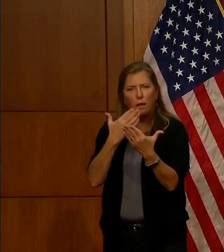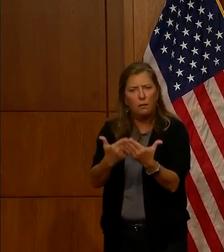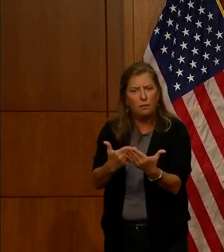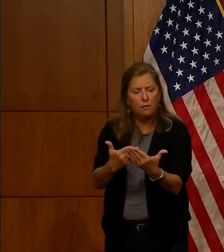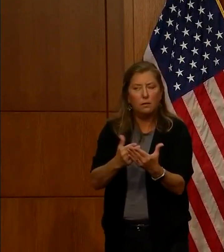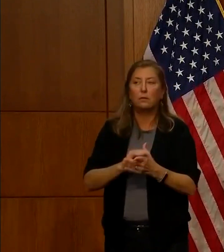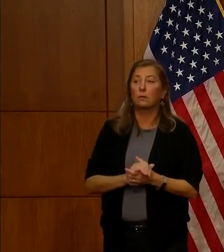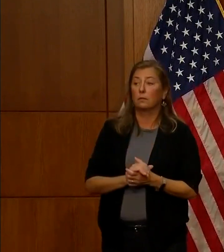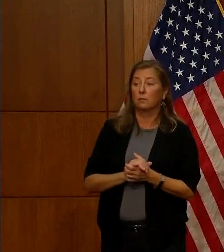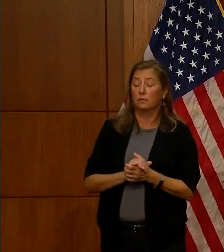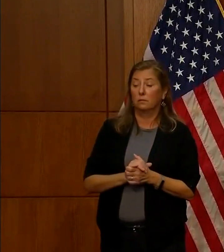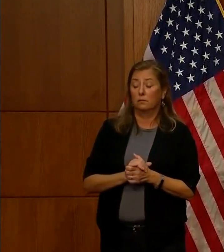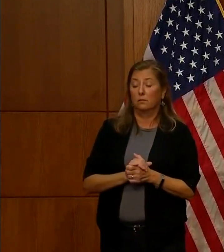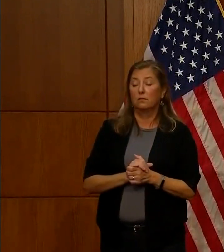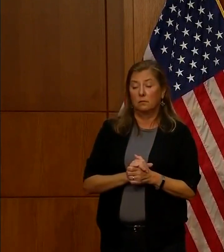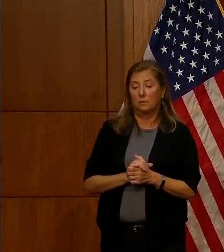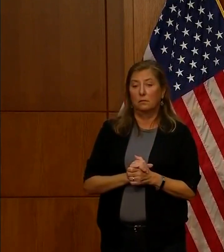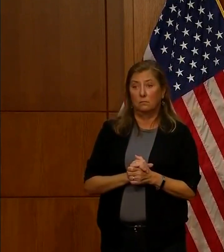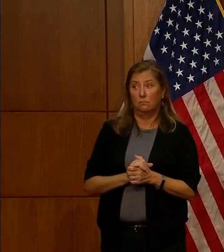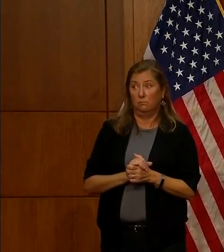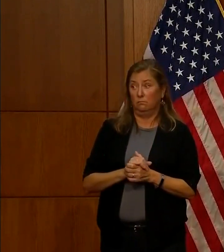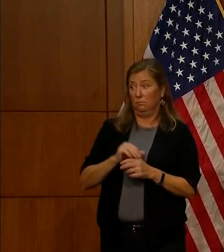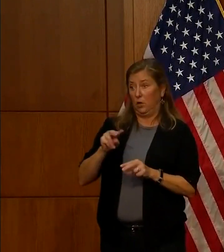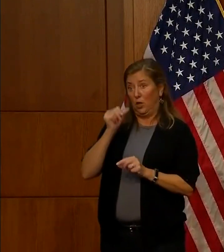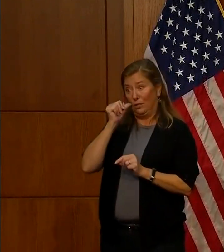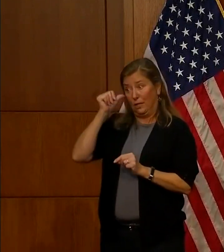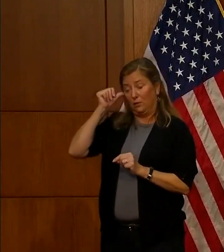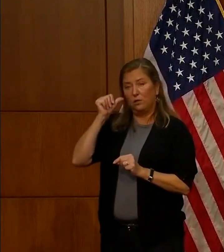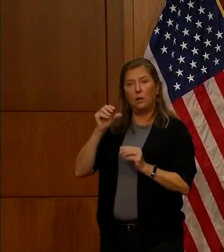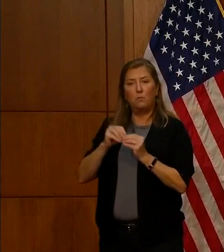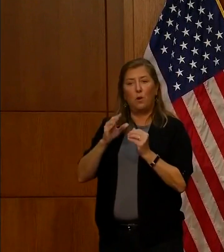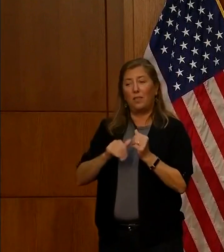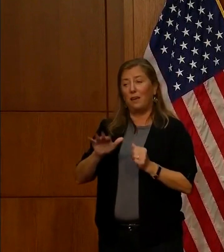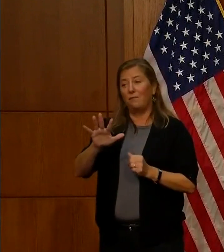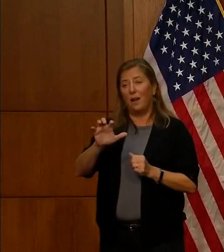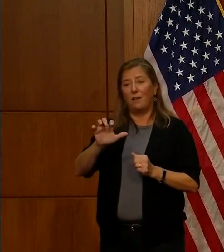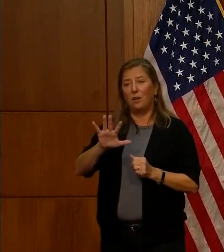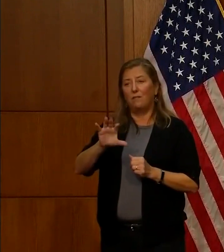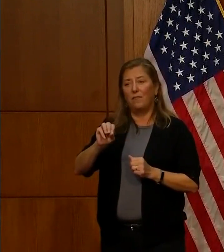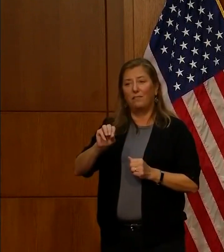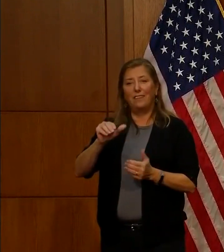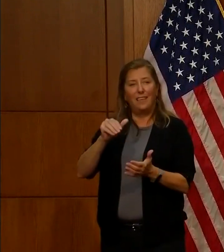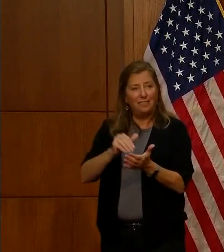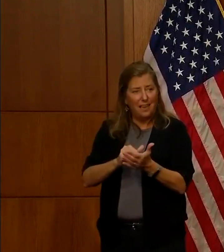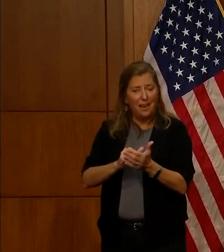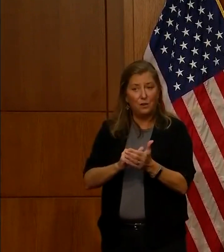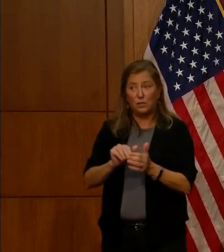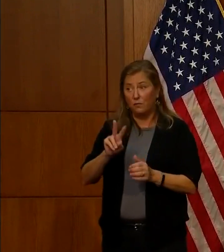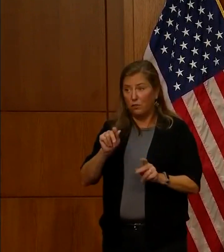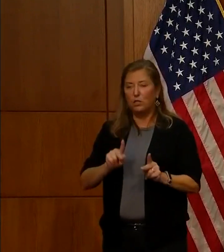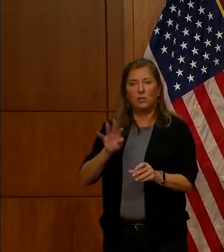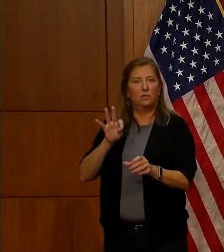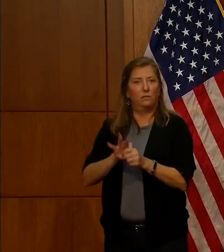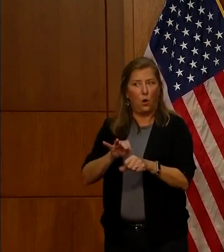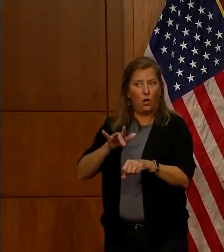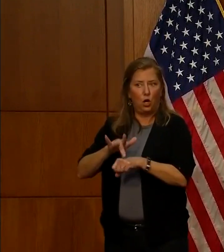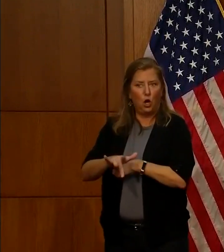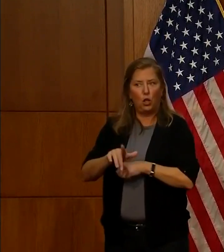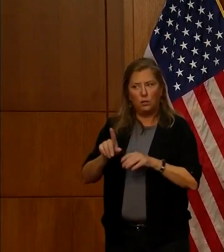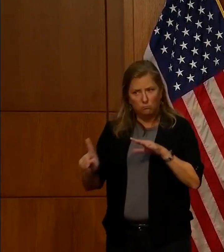WORKING EXTREMELY WELL. AS OF YESTERDAY MORE THAN FIVE